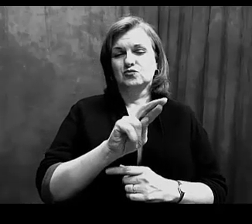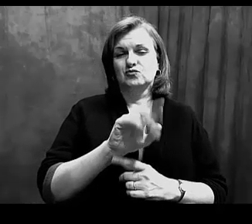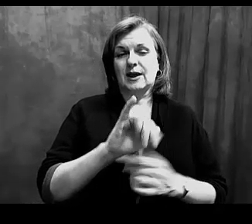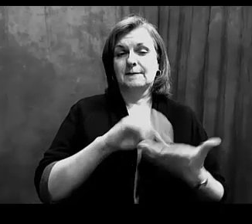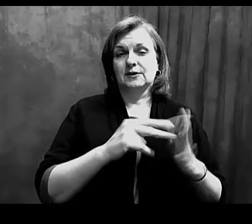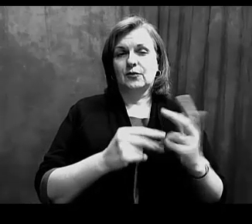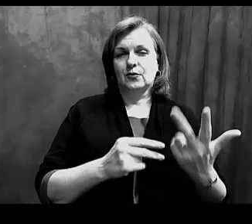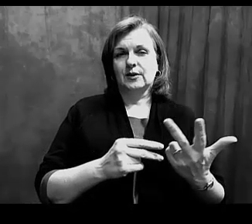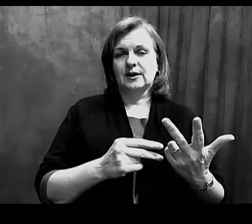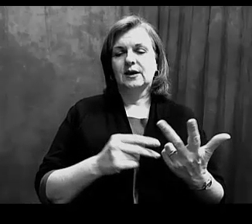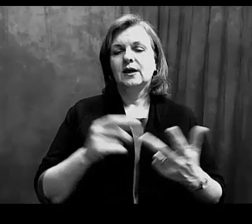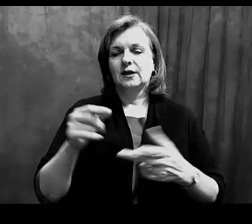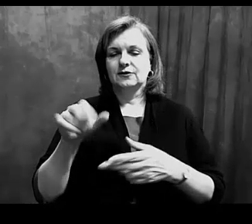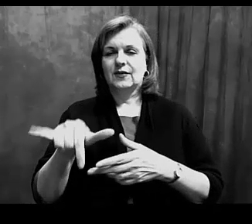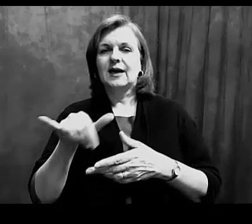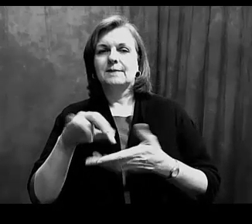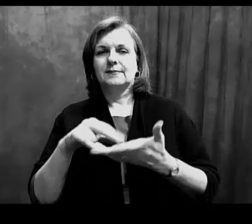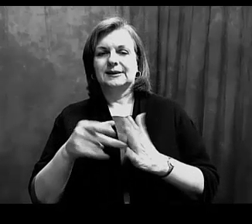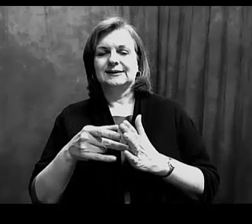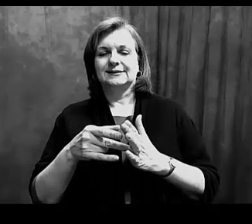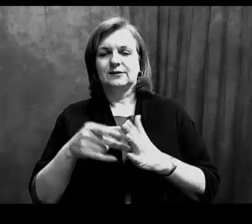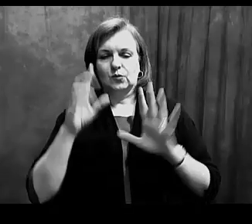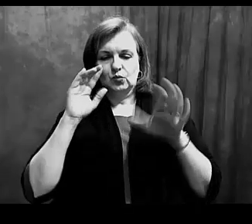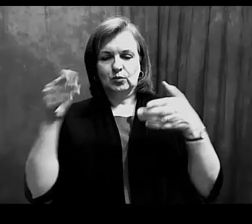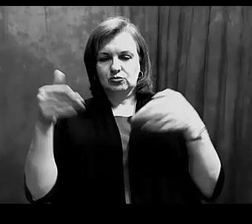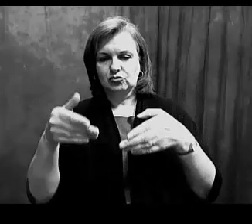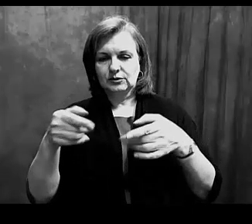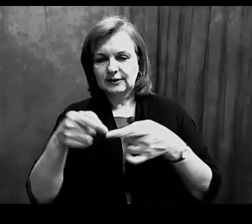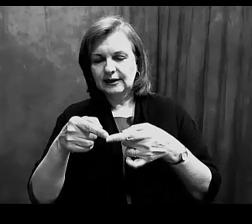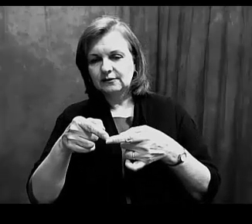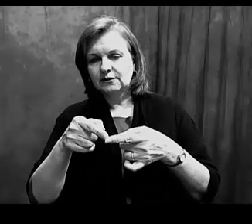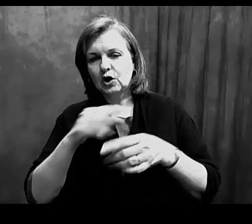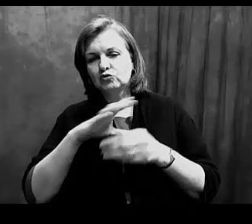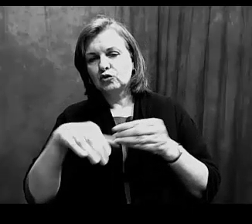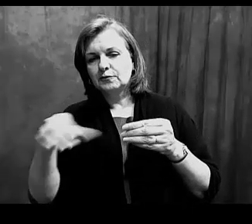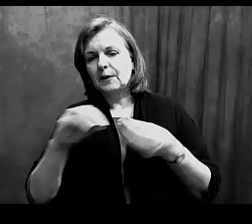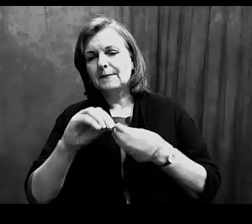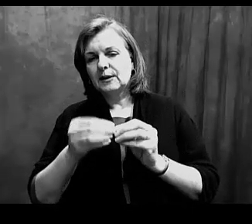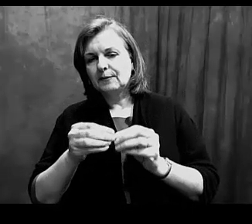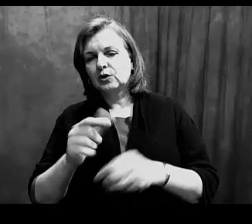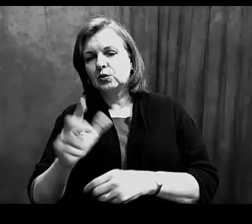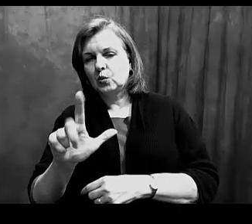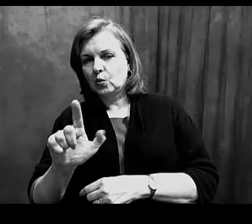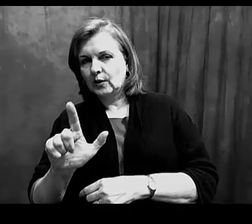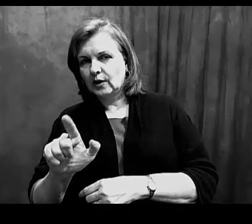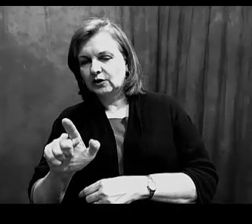trisomy 21 focuses on chromosome number 21 and it involves having three copies